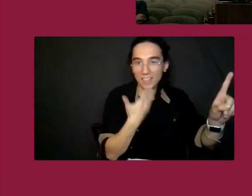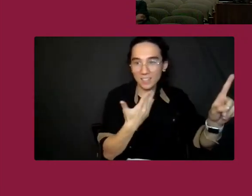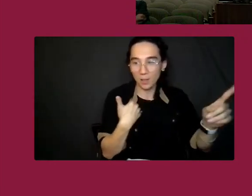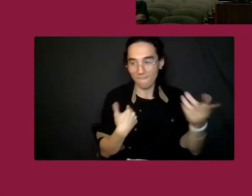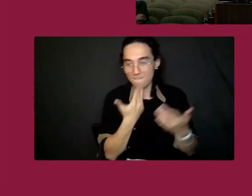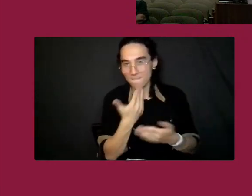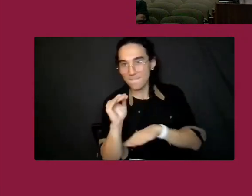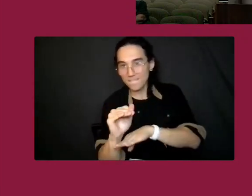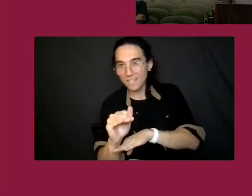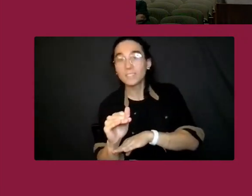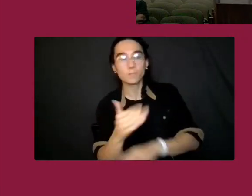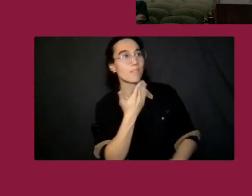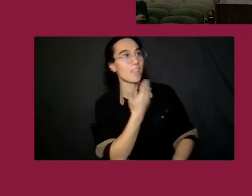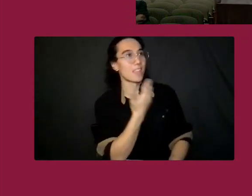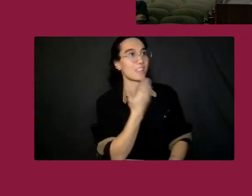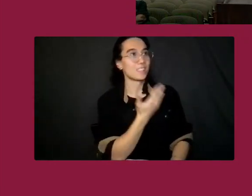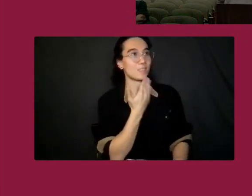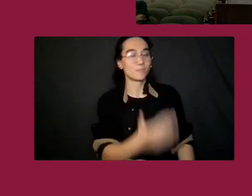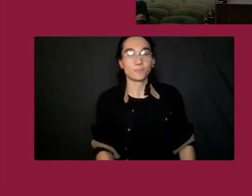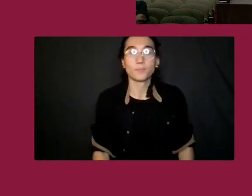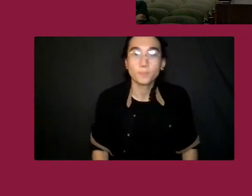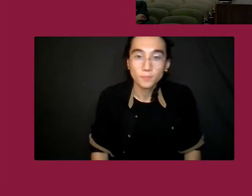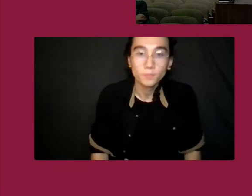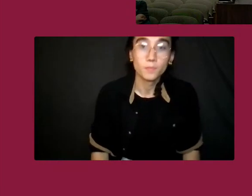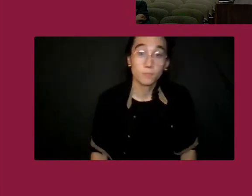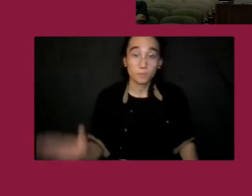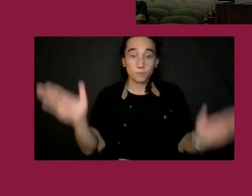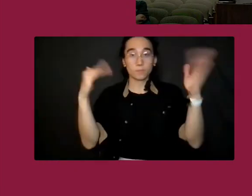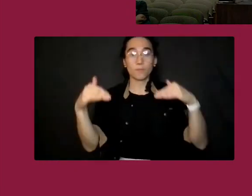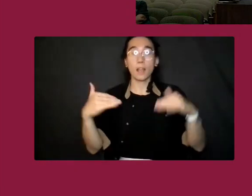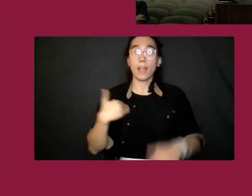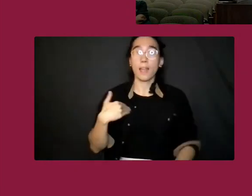Thank you so much. Next, we have Associated Student Organization.